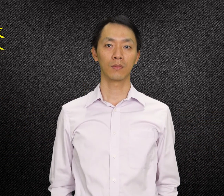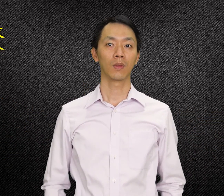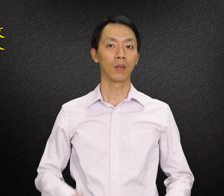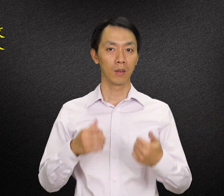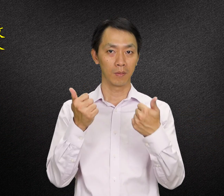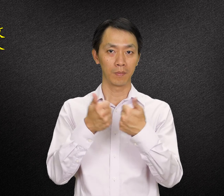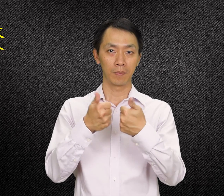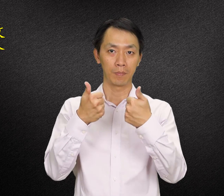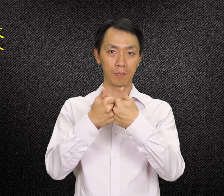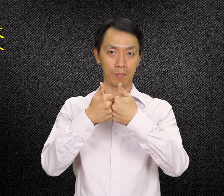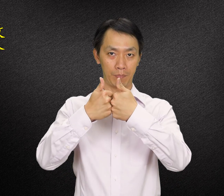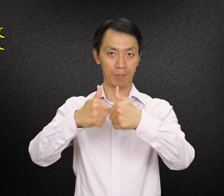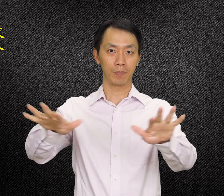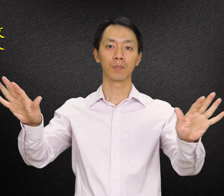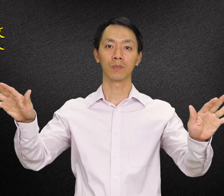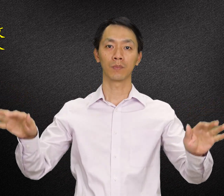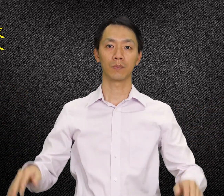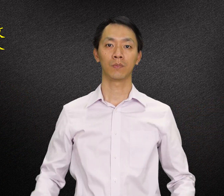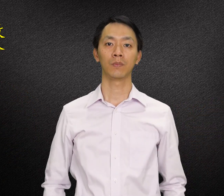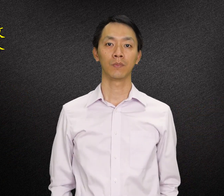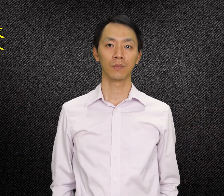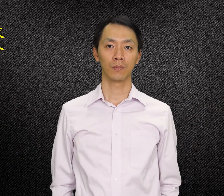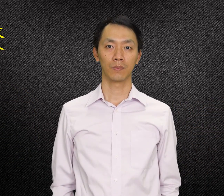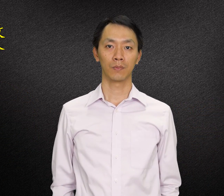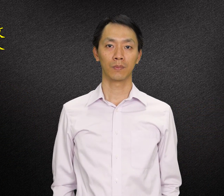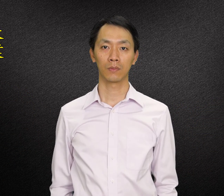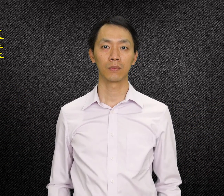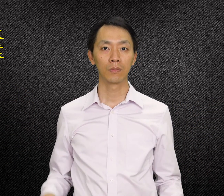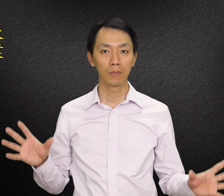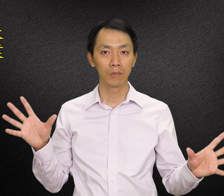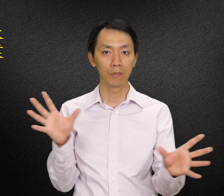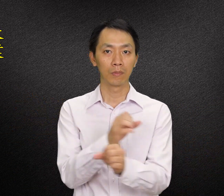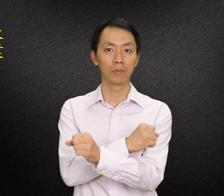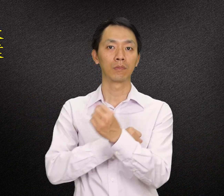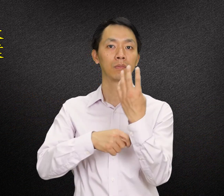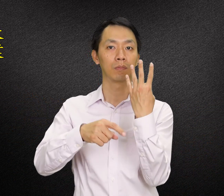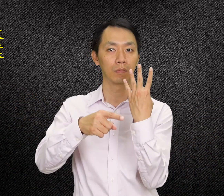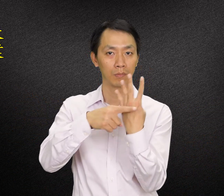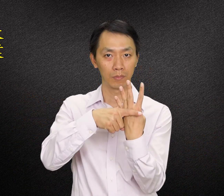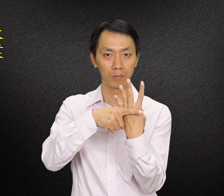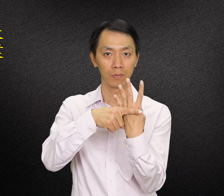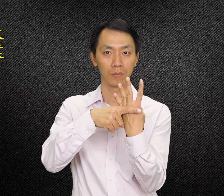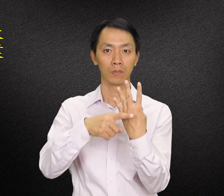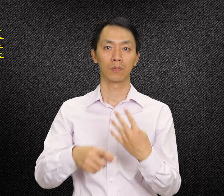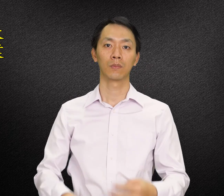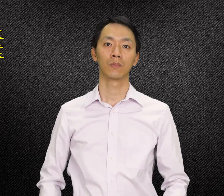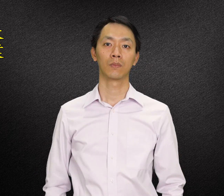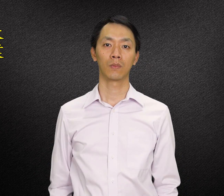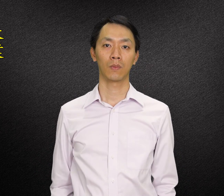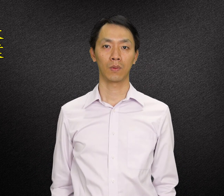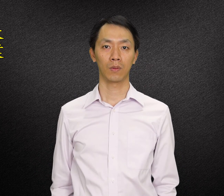adjourned (meeting + dissolved) lose job / unemployed